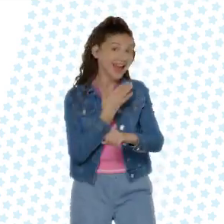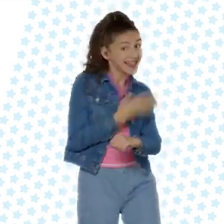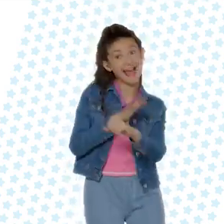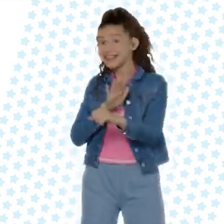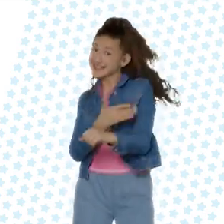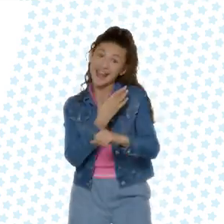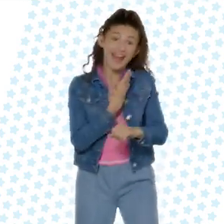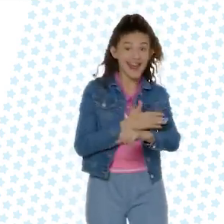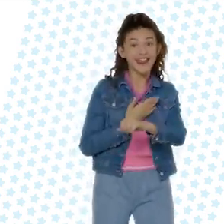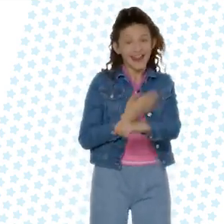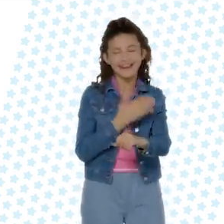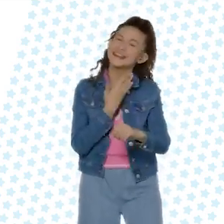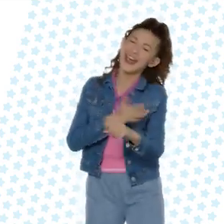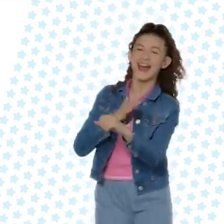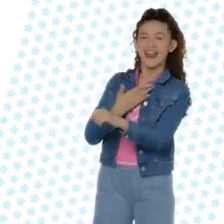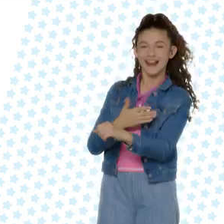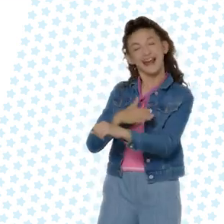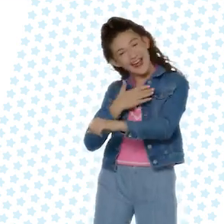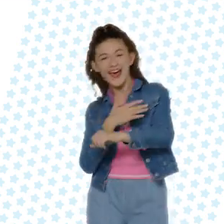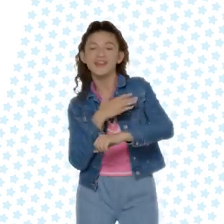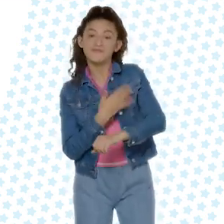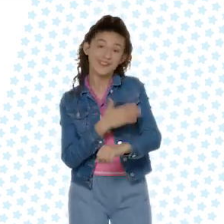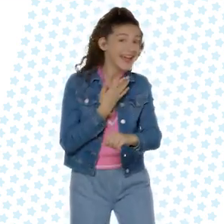La da la da da, la da da da